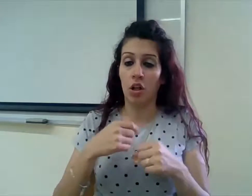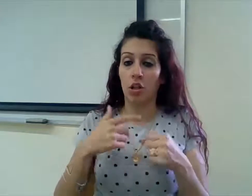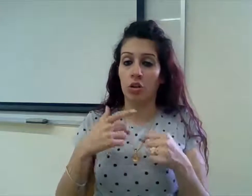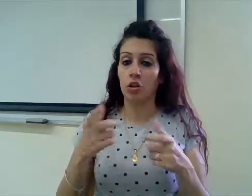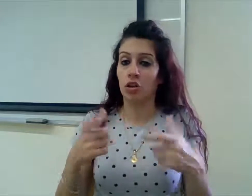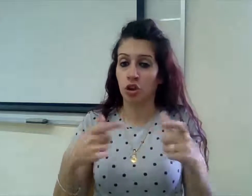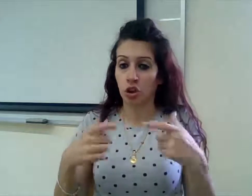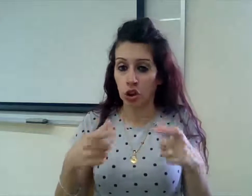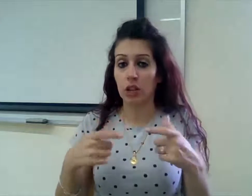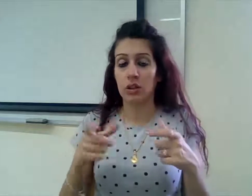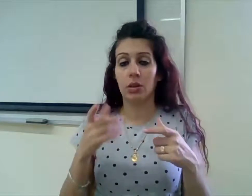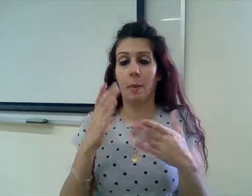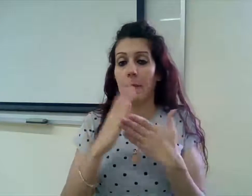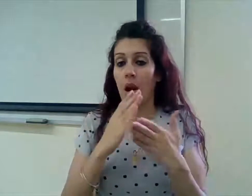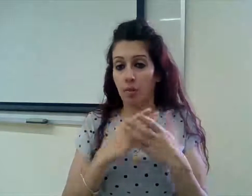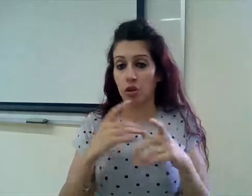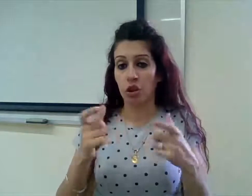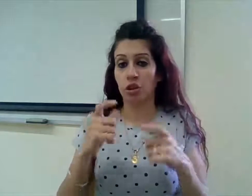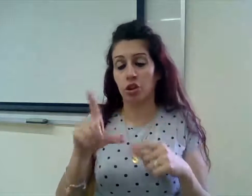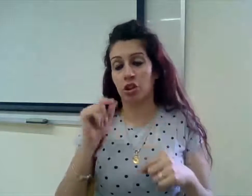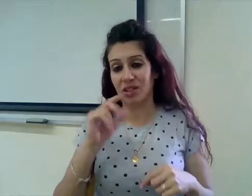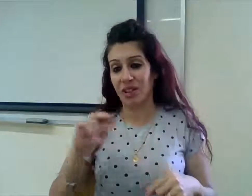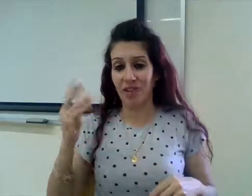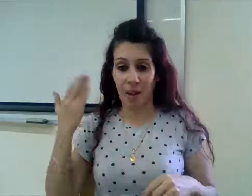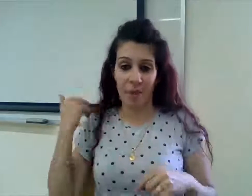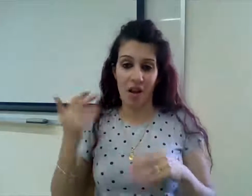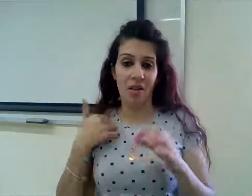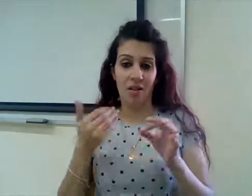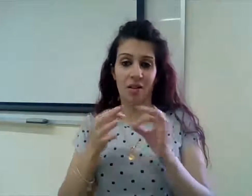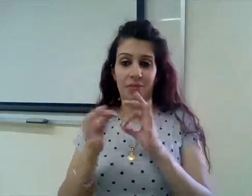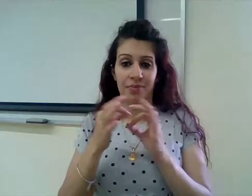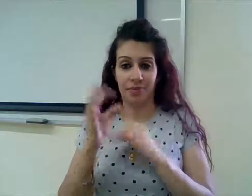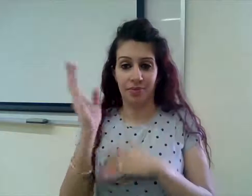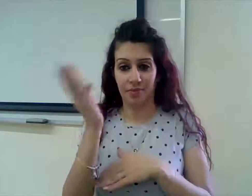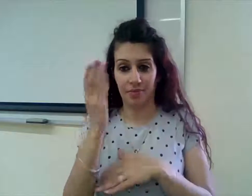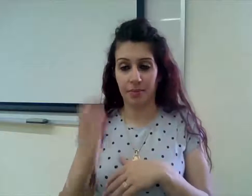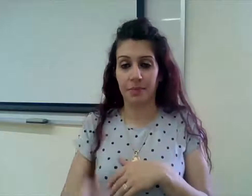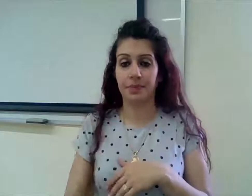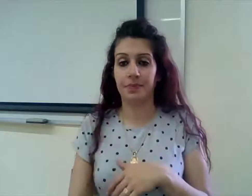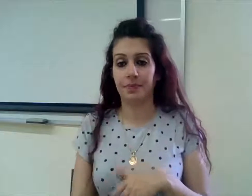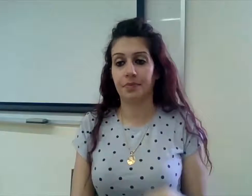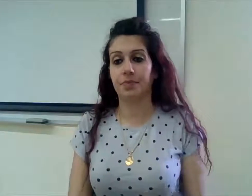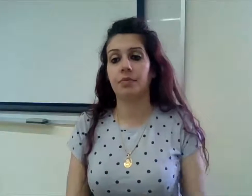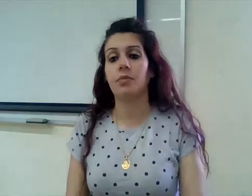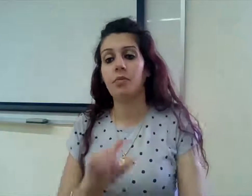specifically targeting those types of learners at beyond when I just mentioned